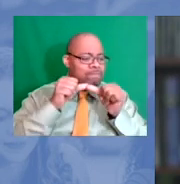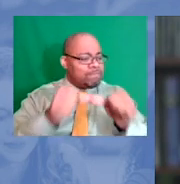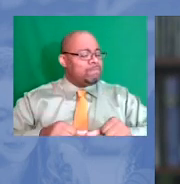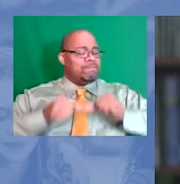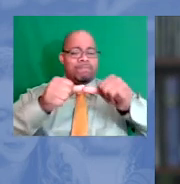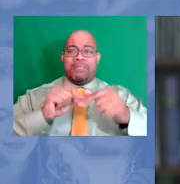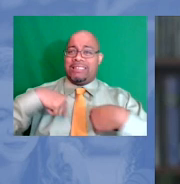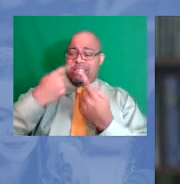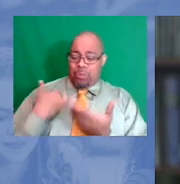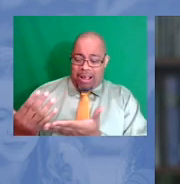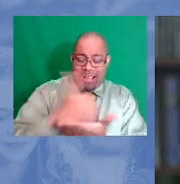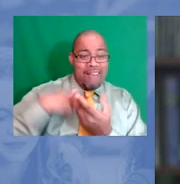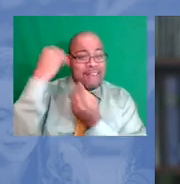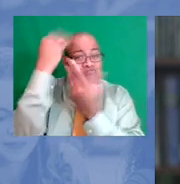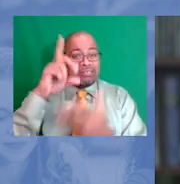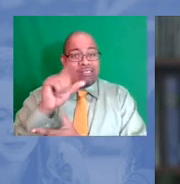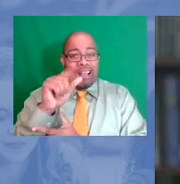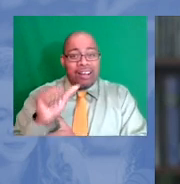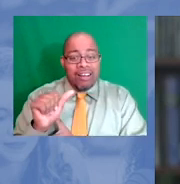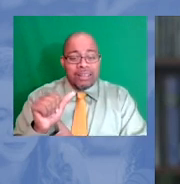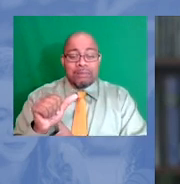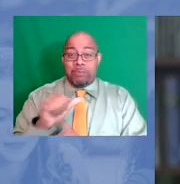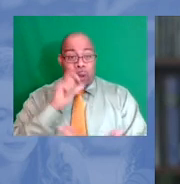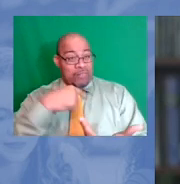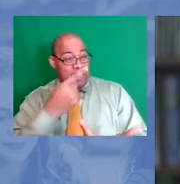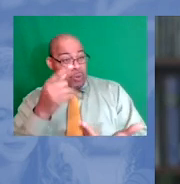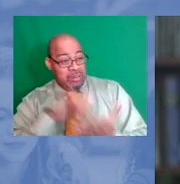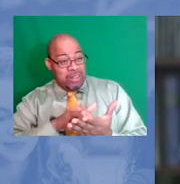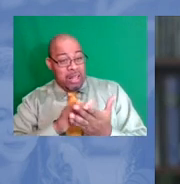I DON'T HAVE TO TELL YOU THE PANDEMIC EXACERBATED THEM.